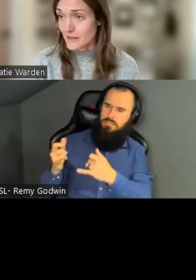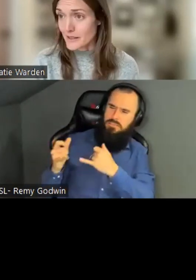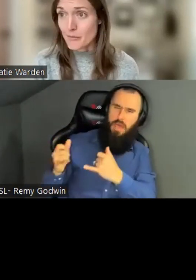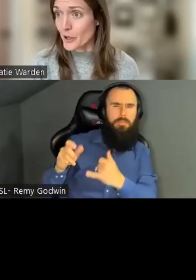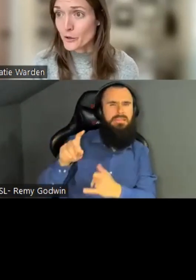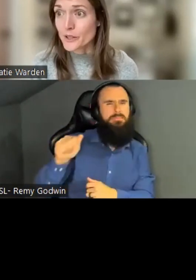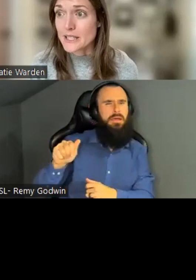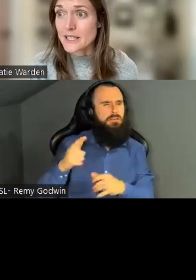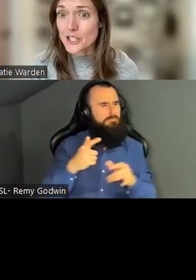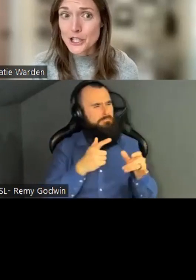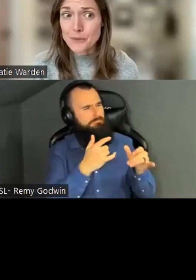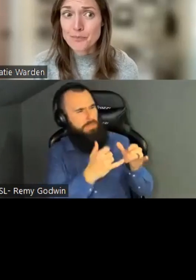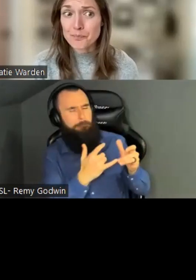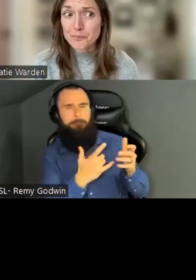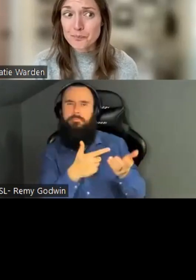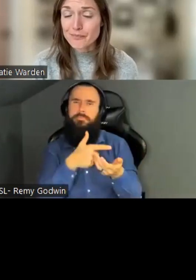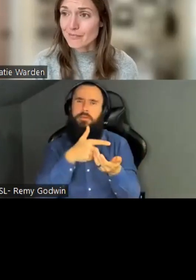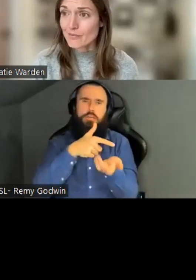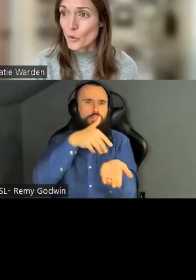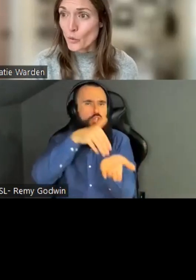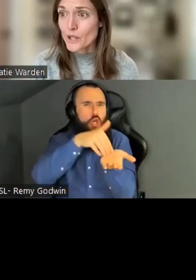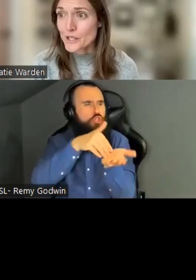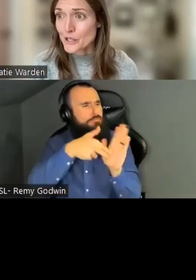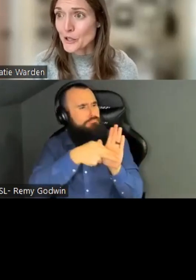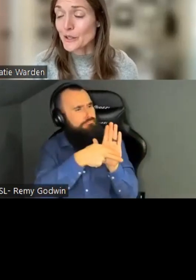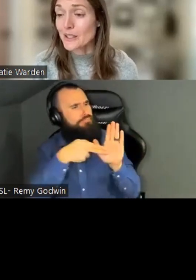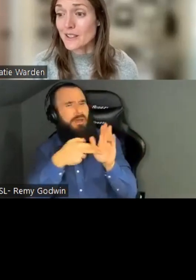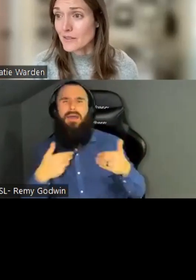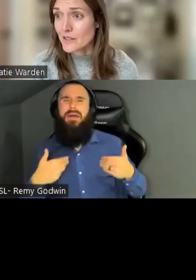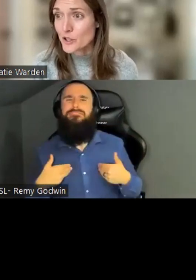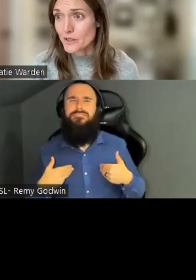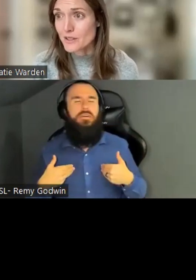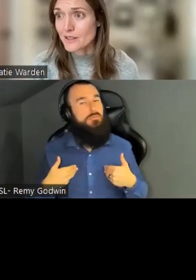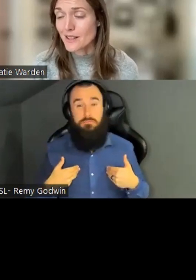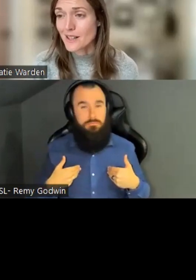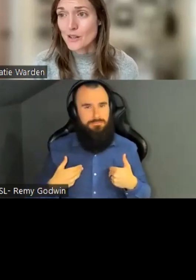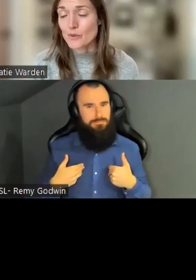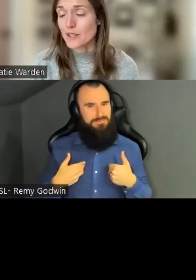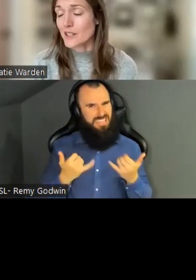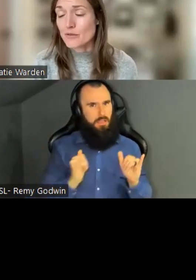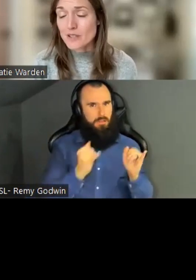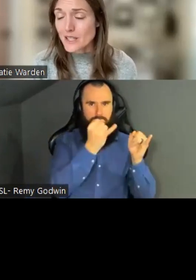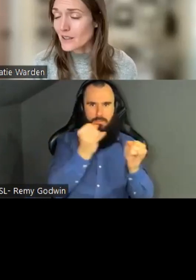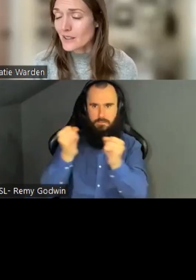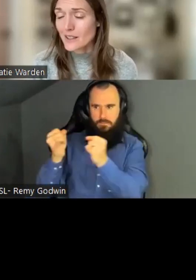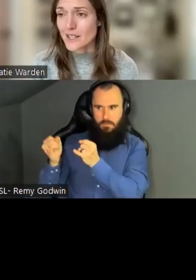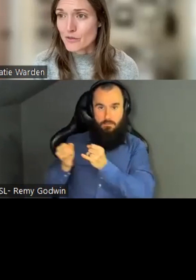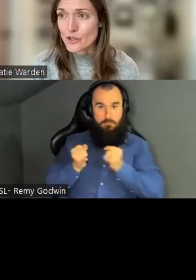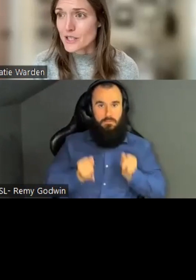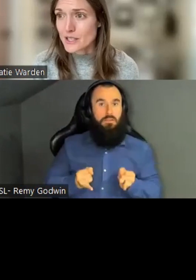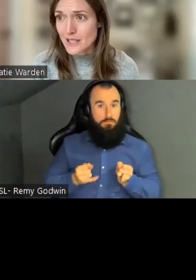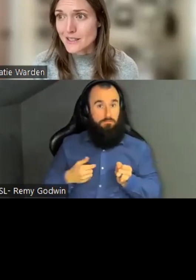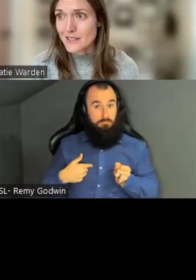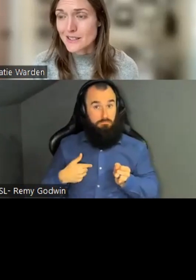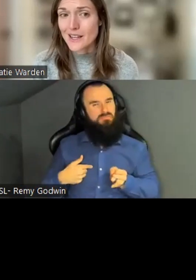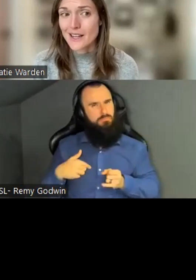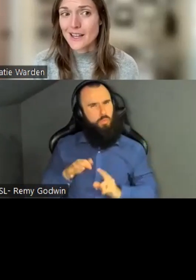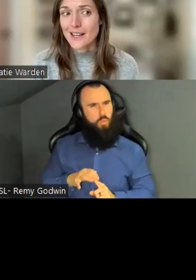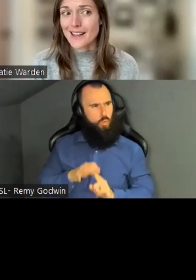the same medical condition, we are still individuals with unique and diverse needs.